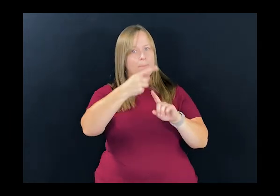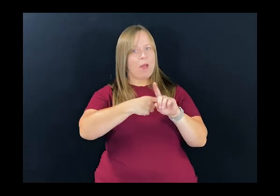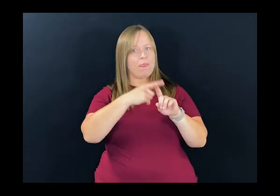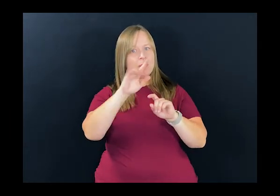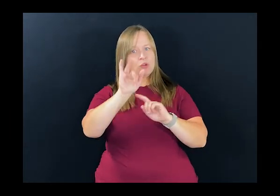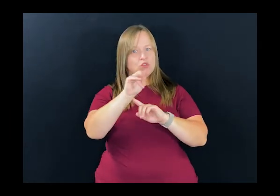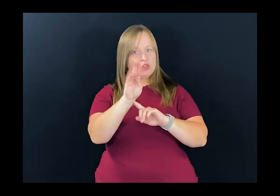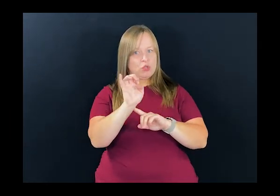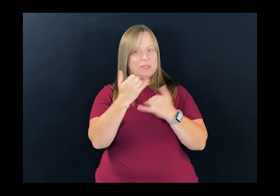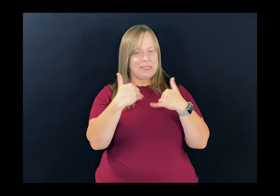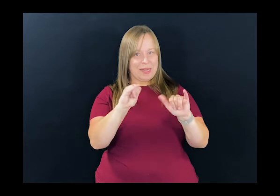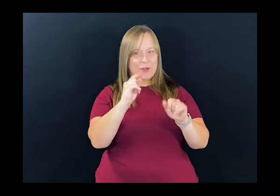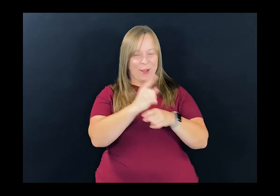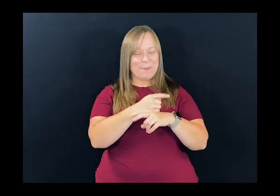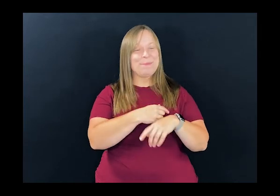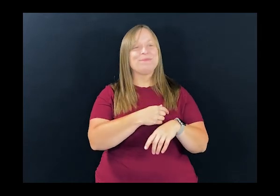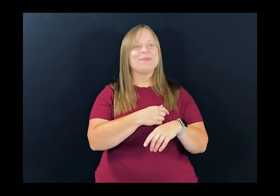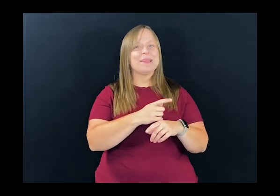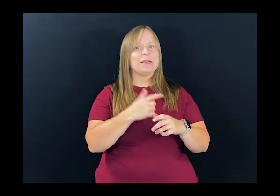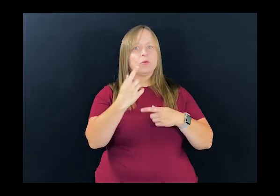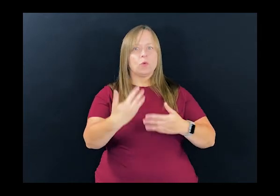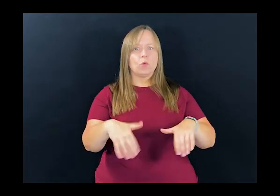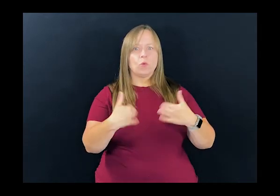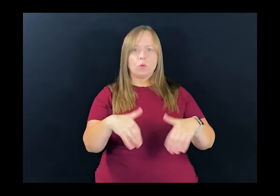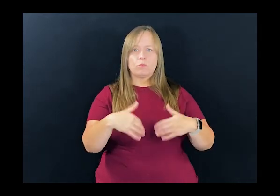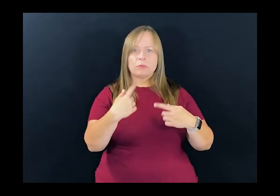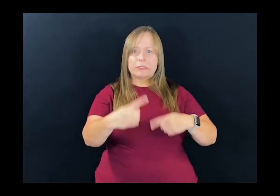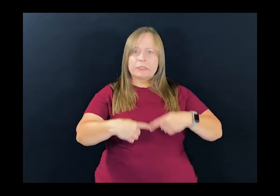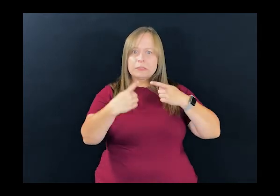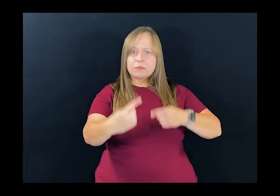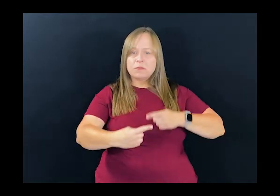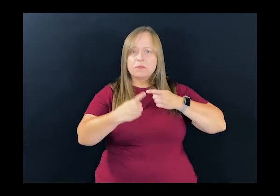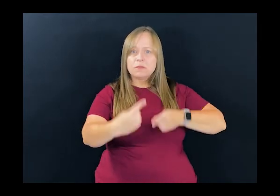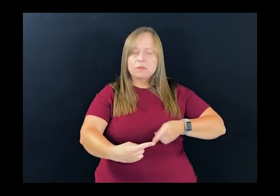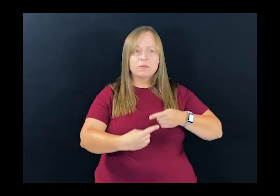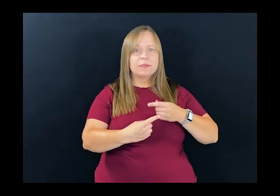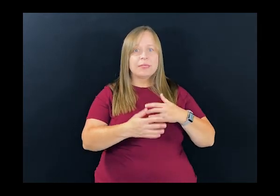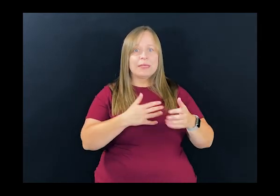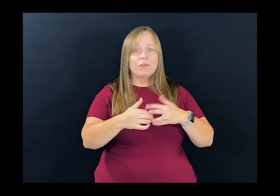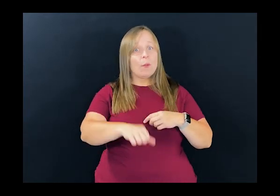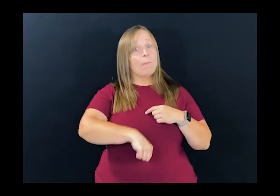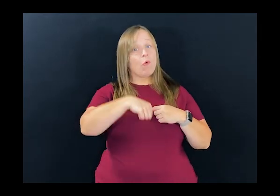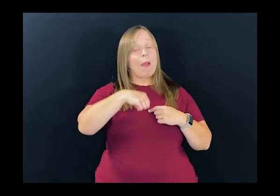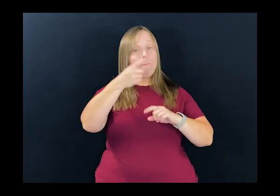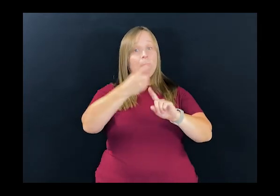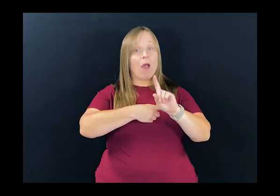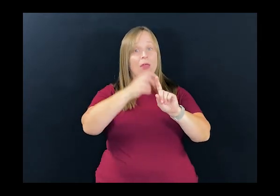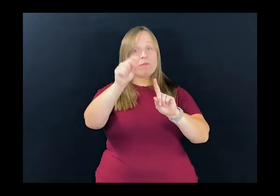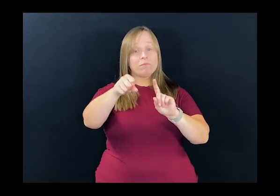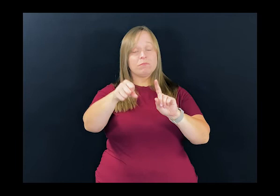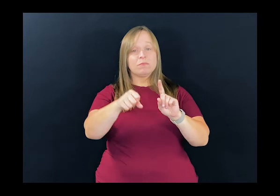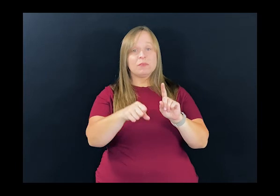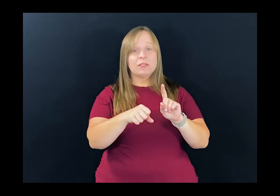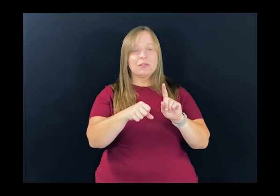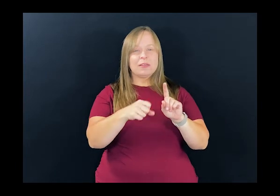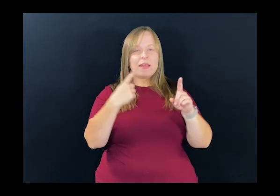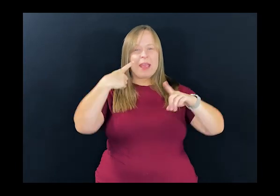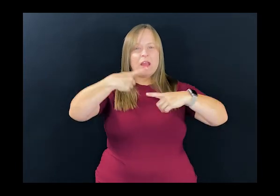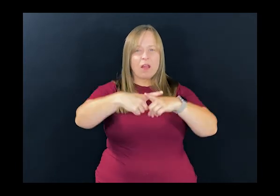this month, we're still in June. And the difficulty would still, even though it's pride month, having that intersection